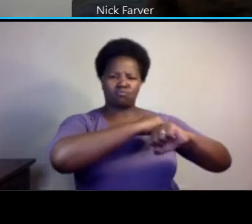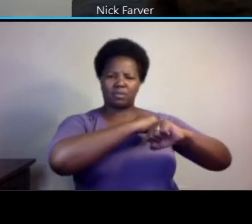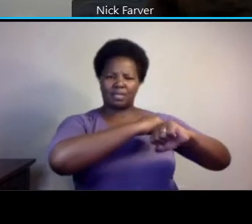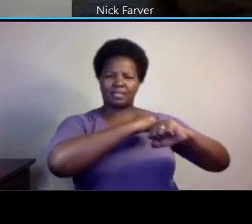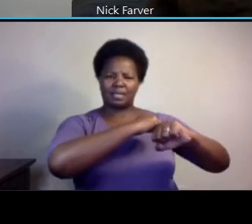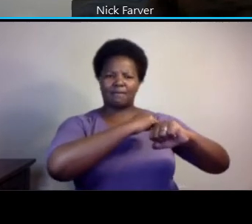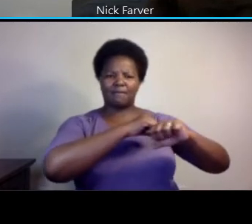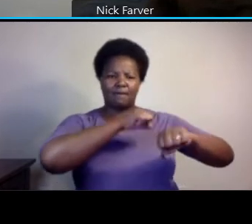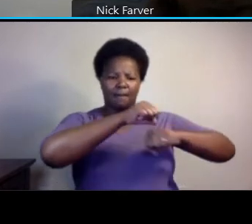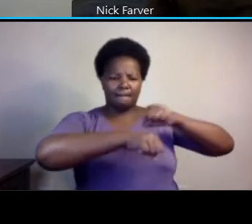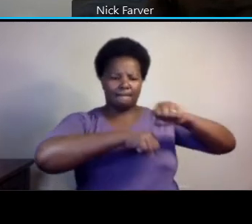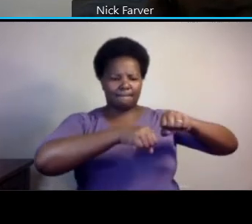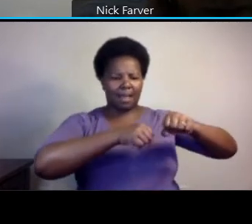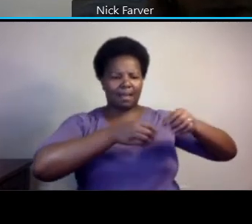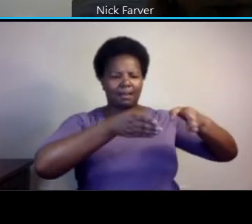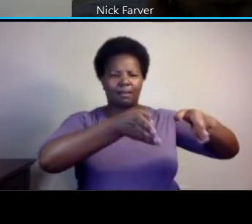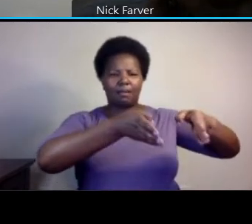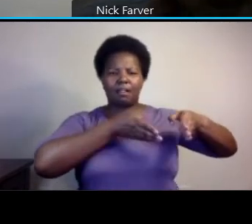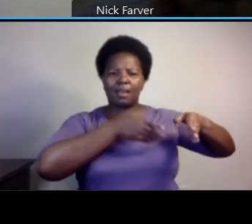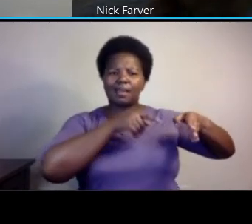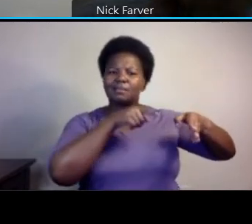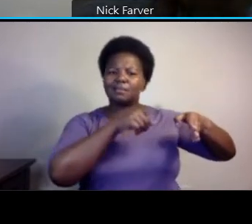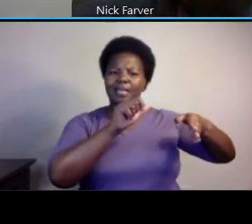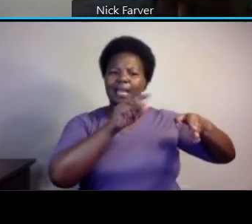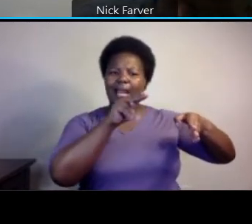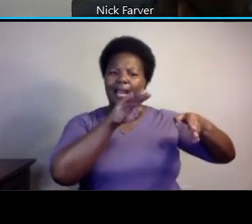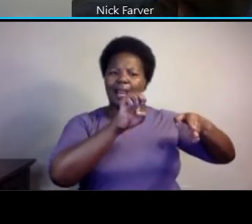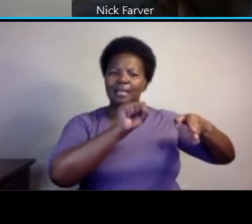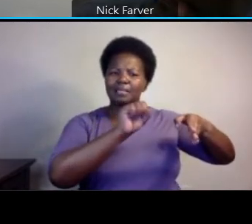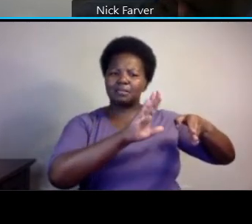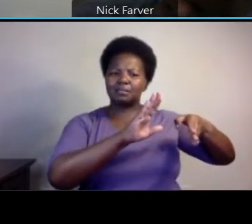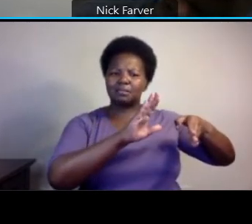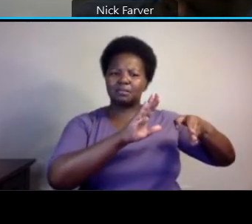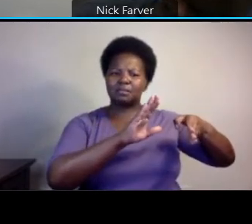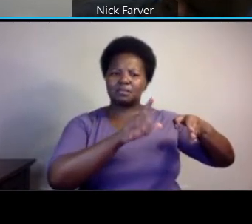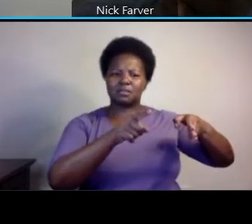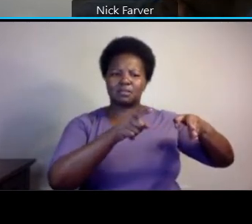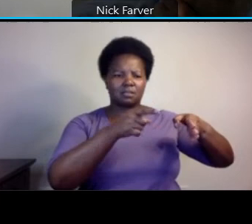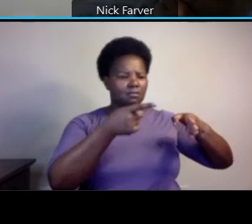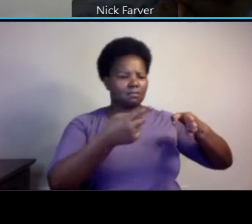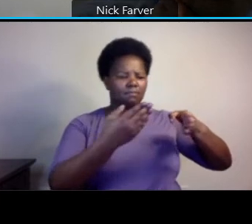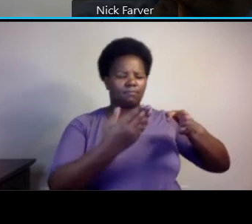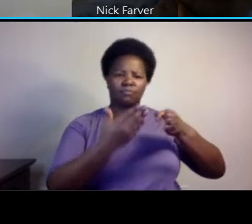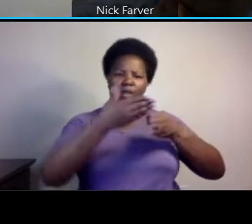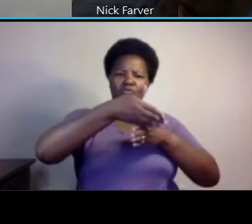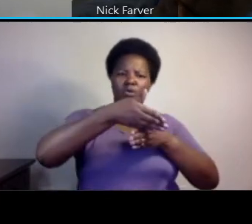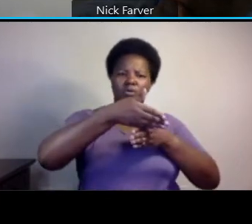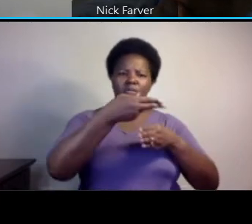along right across from harry thomas way what i think um there's probably some confusion